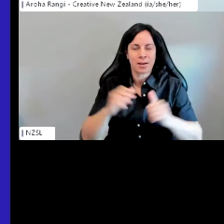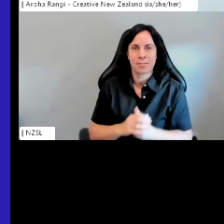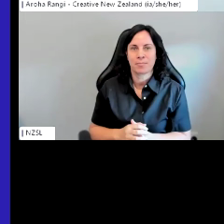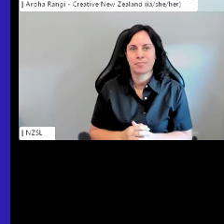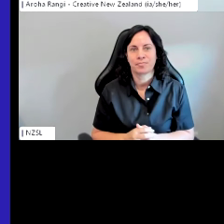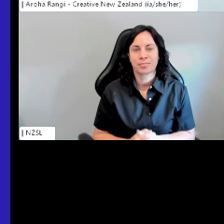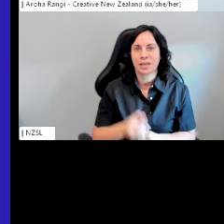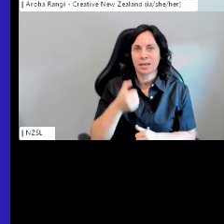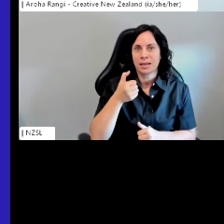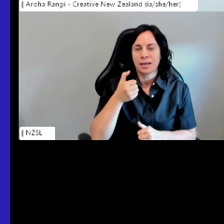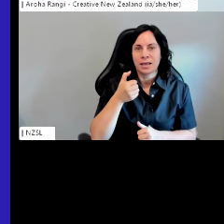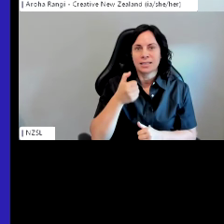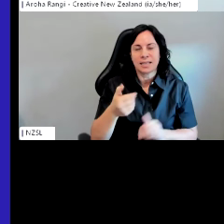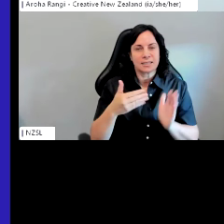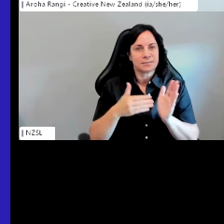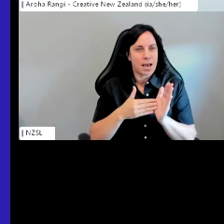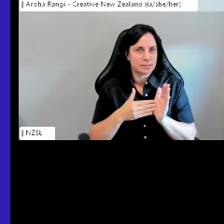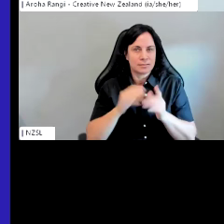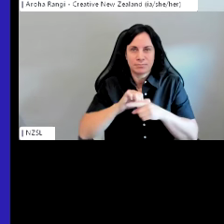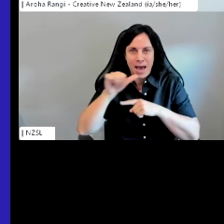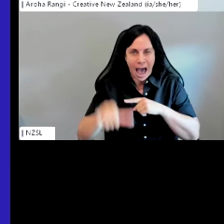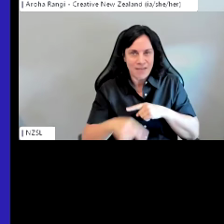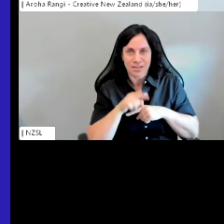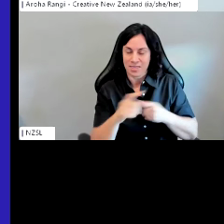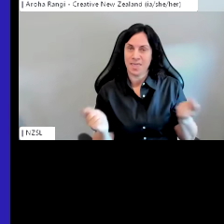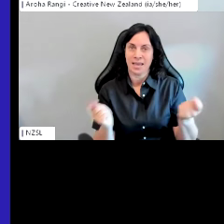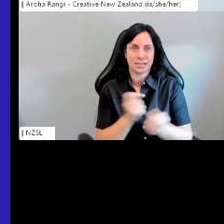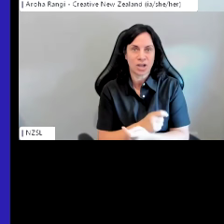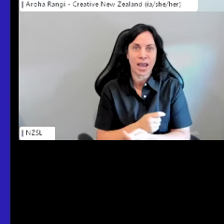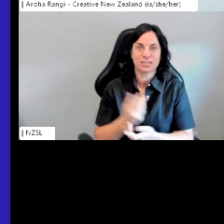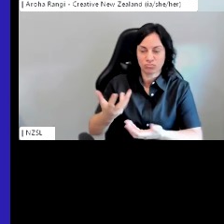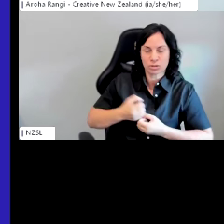started doing this and they're just sending out like a monthly email to them. um about 6